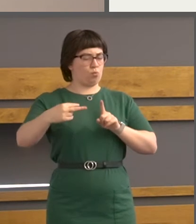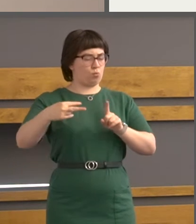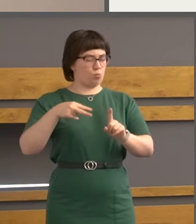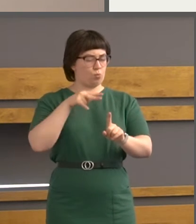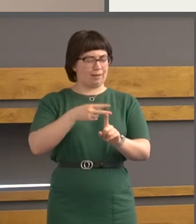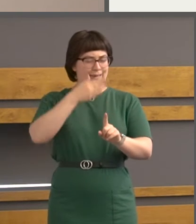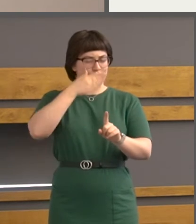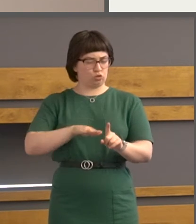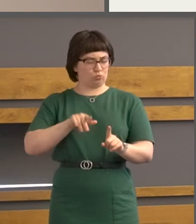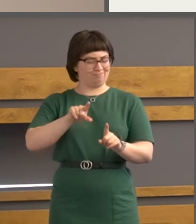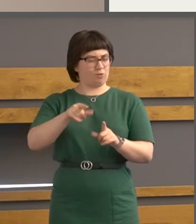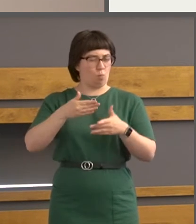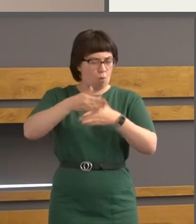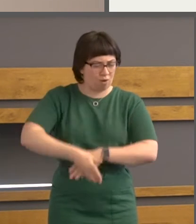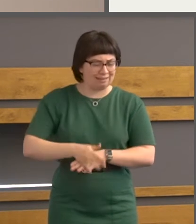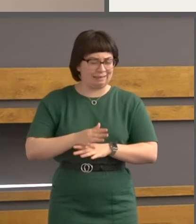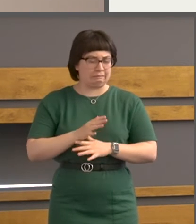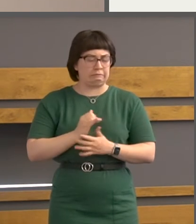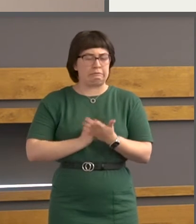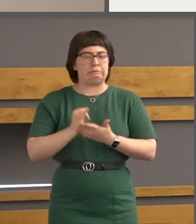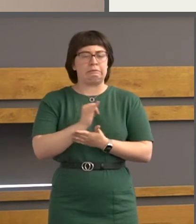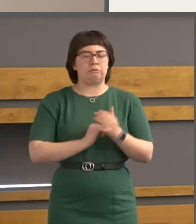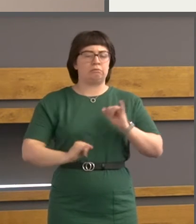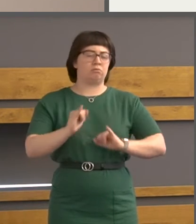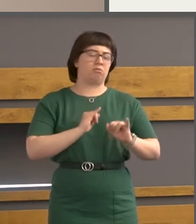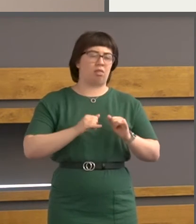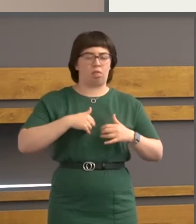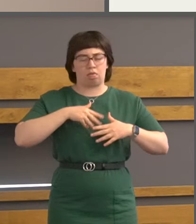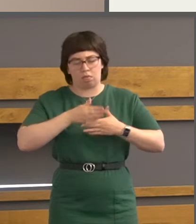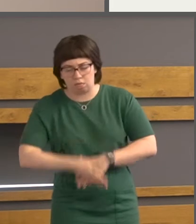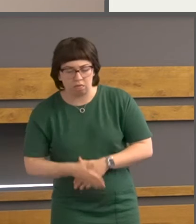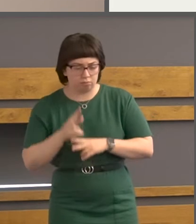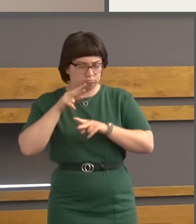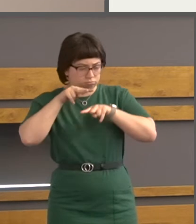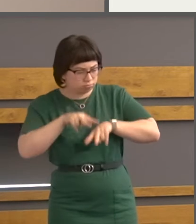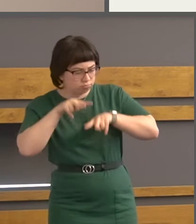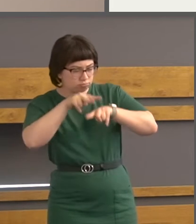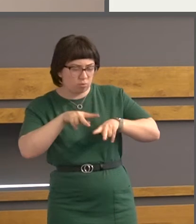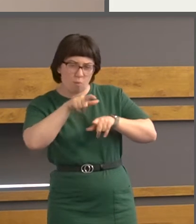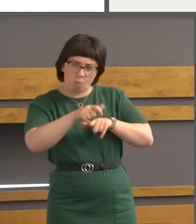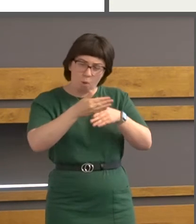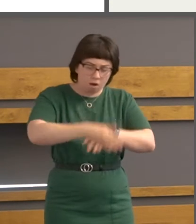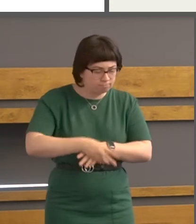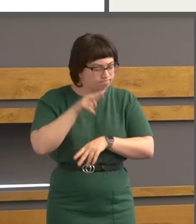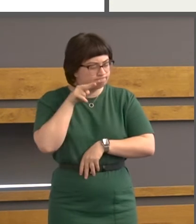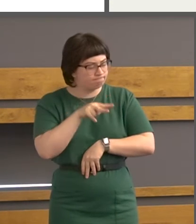A sense of distrust, a sort of perpetual ordering around, and a kind of constant surveillance. So you can see also the words